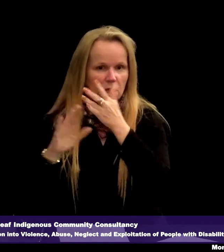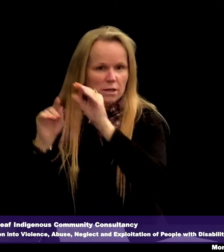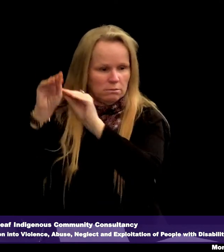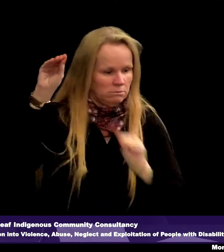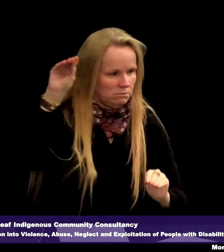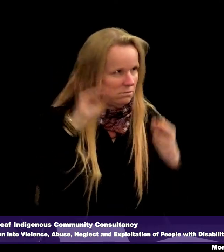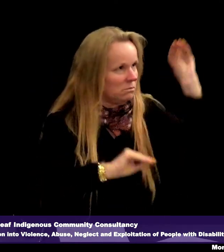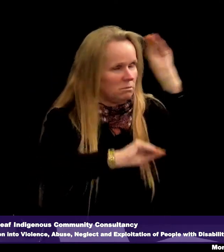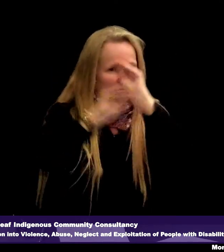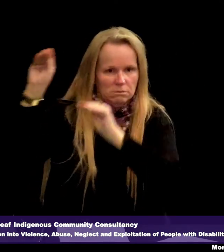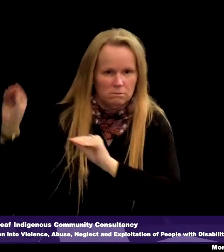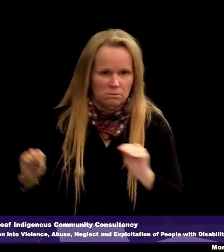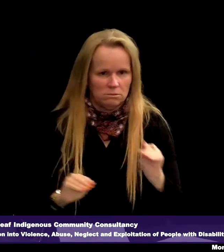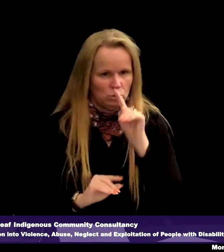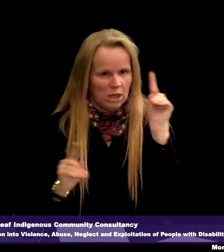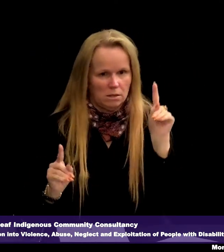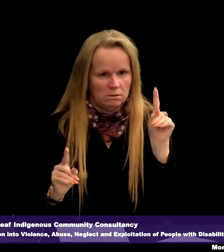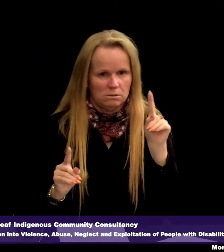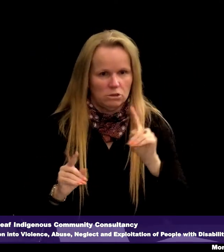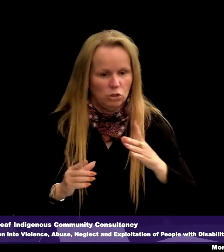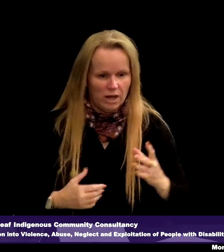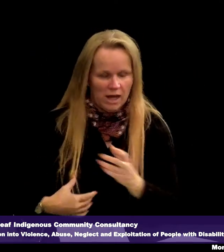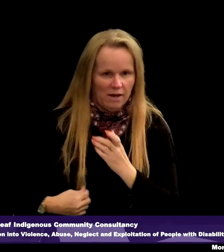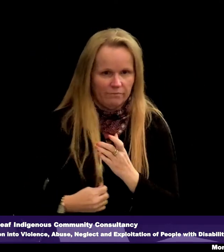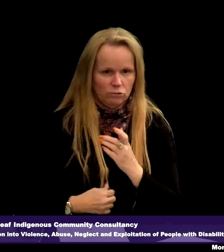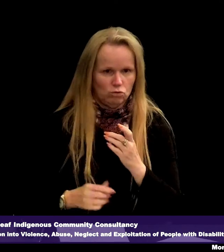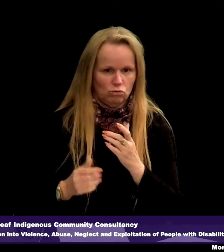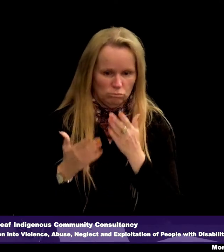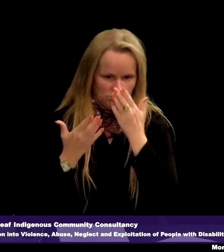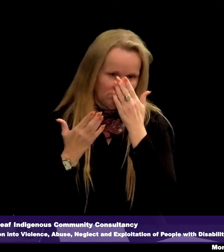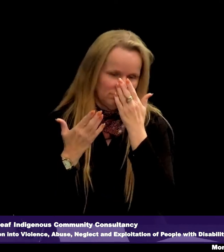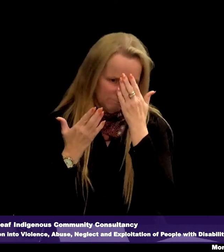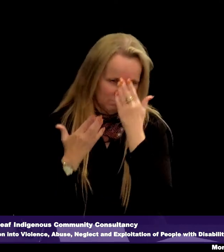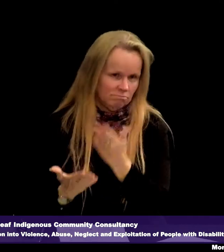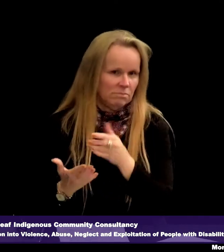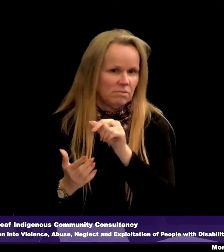And so you can't then move one Aboriginal sign language to another place. It's not possible to do that.